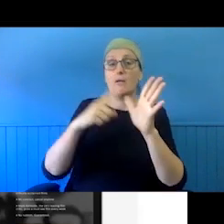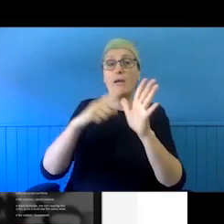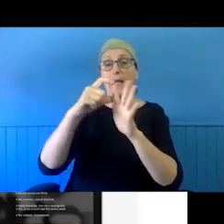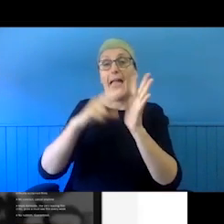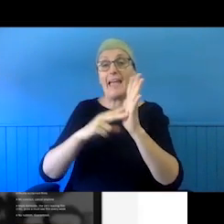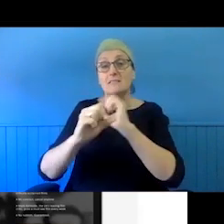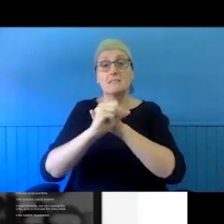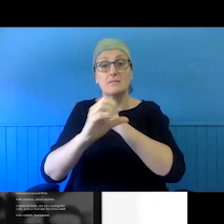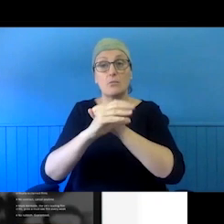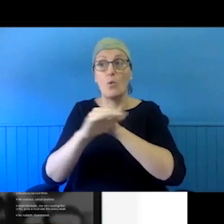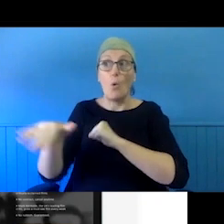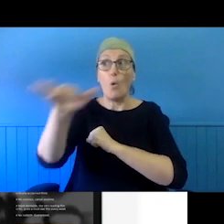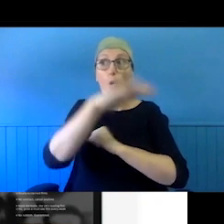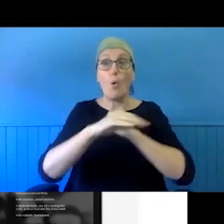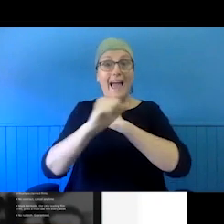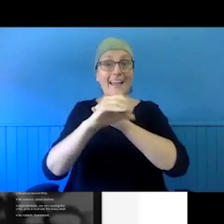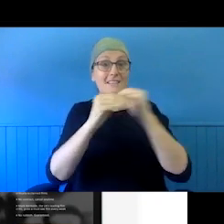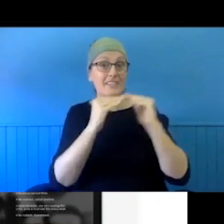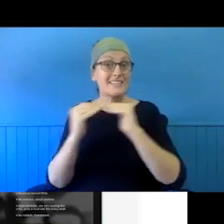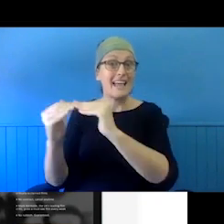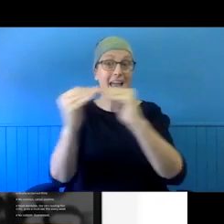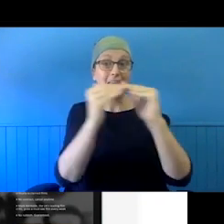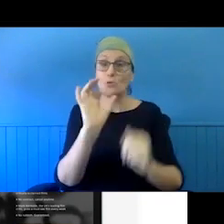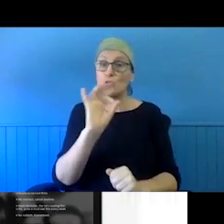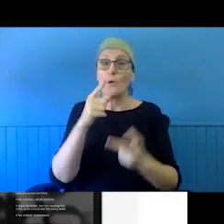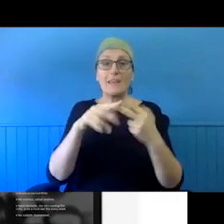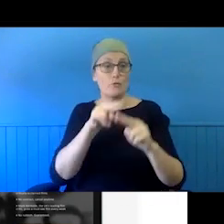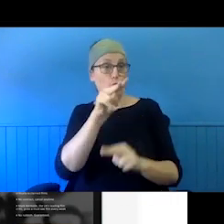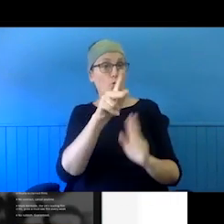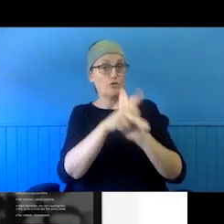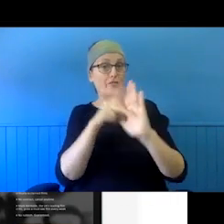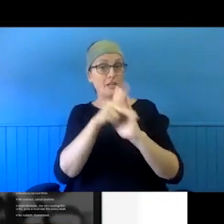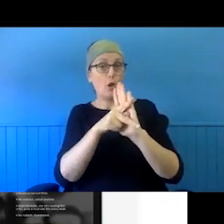cut of it. But if your content is highly relevant to a particular